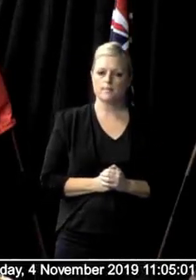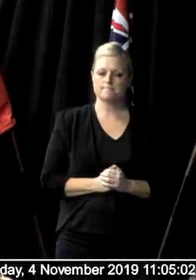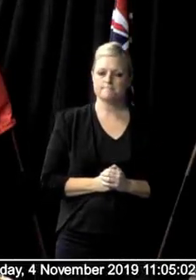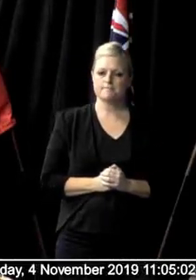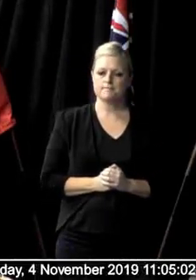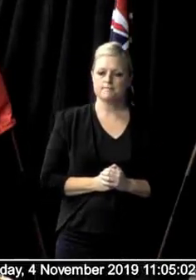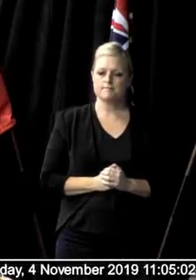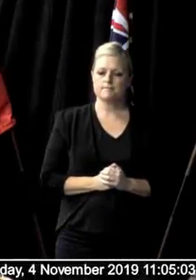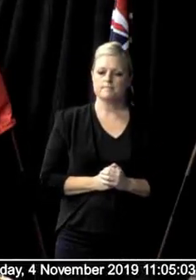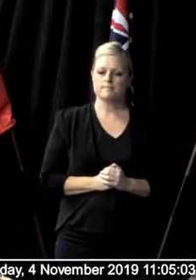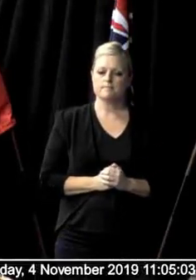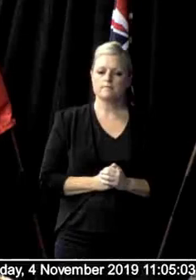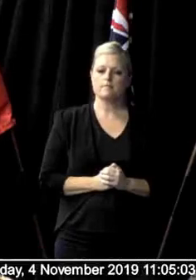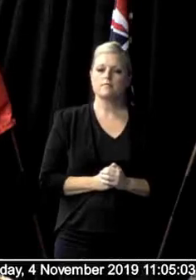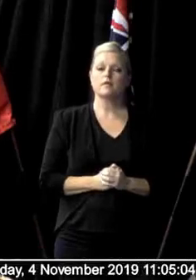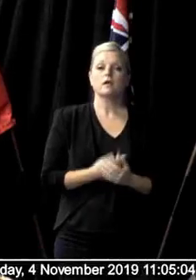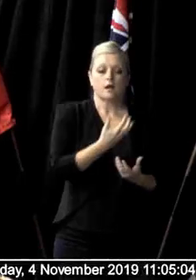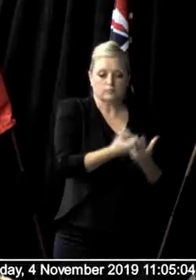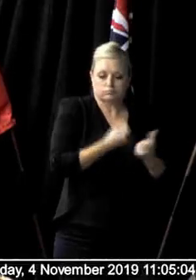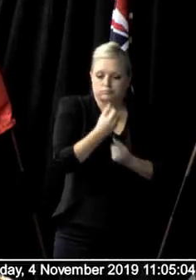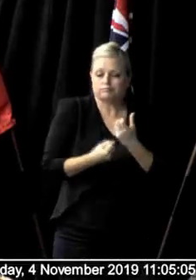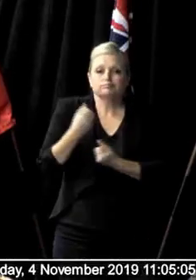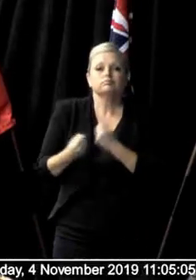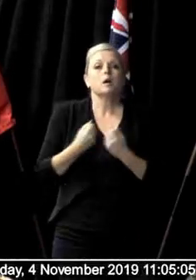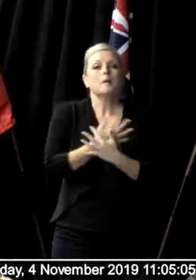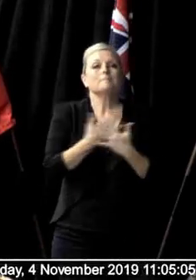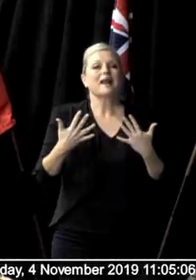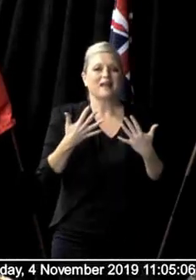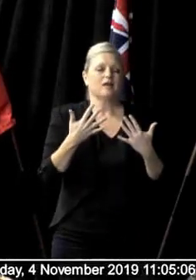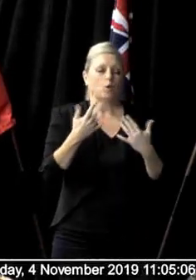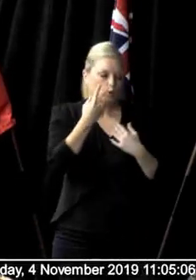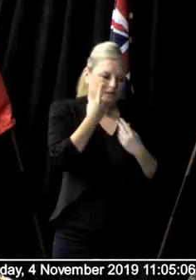Further, individual examples articulated in the CYDA survey included a child bullied